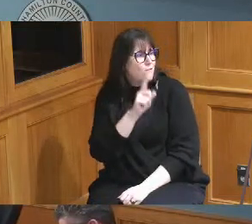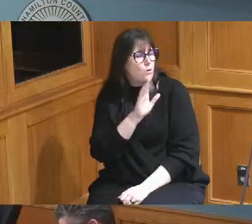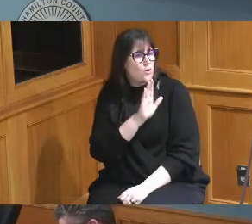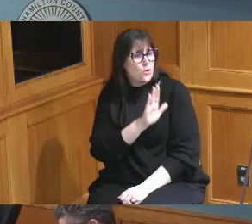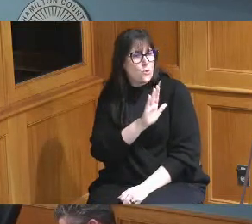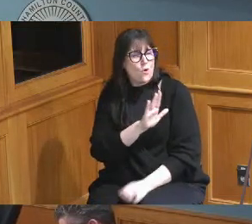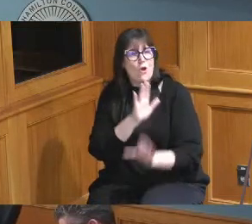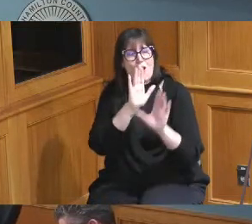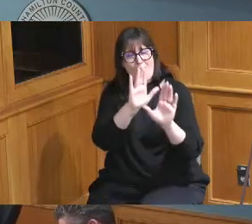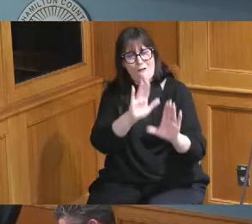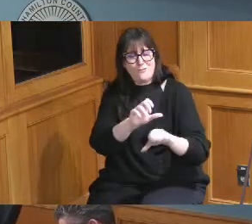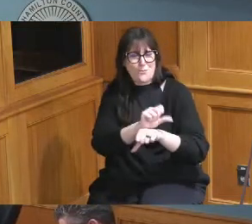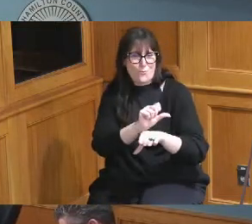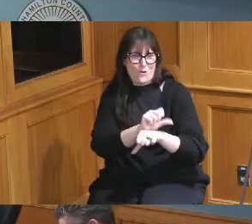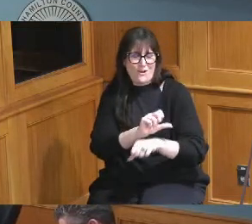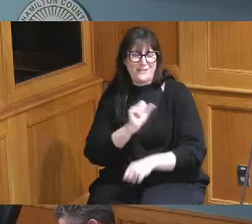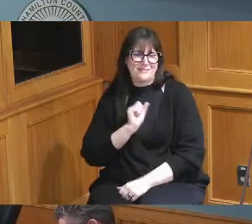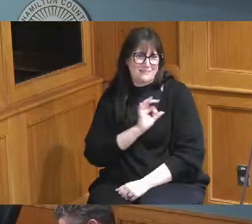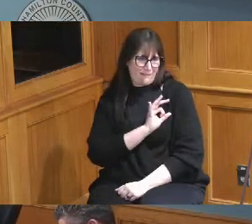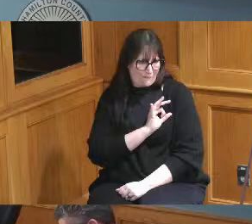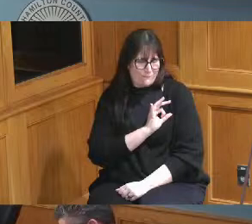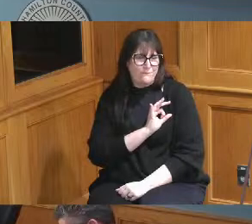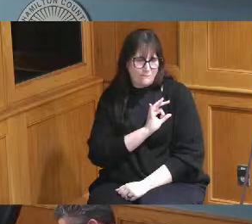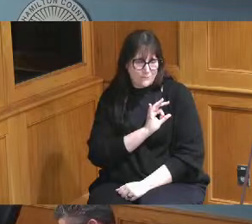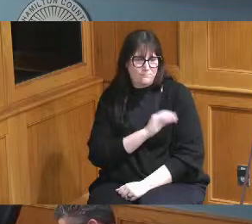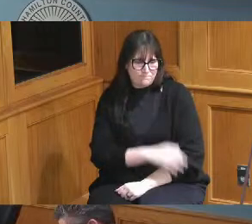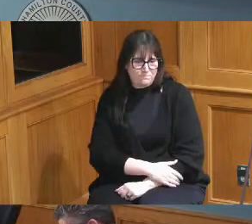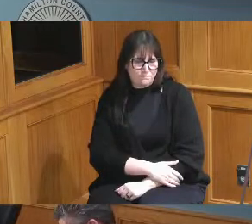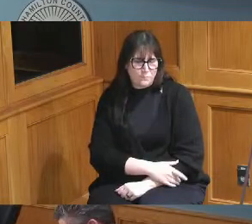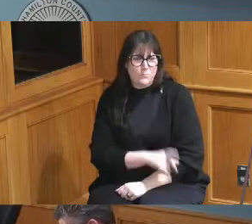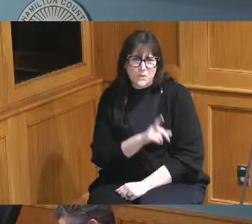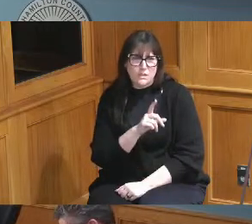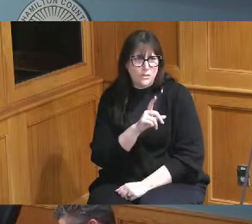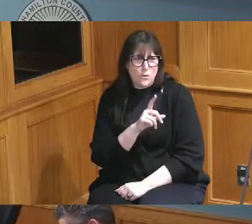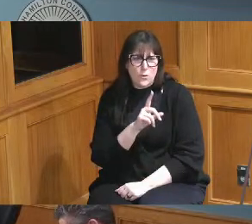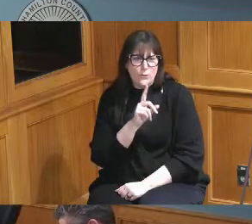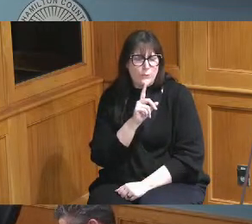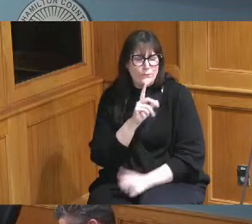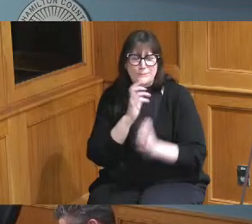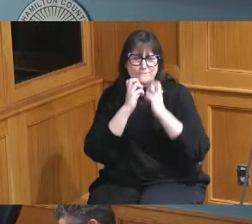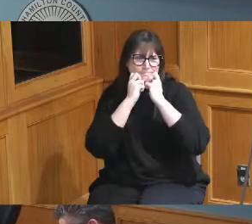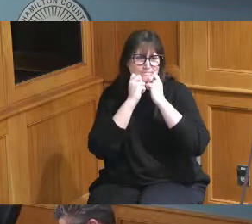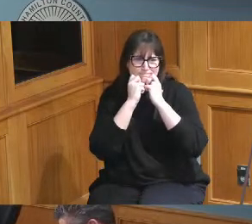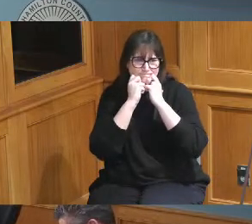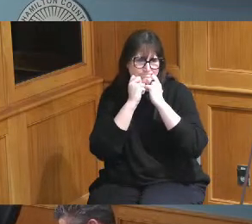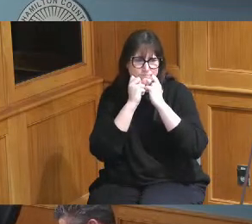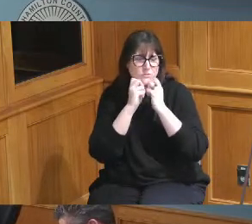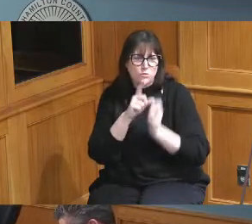great work and your staff they really are have a passion about it and so that's great